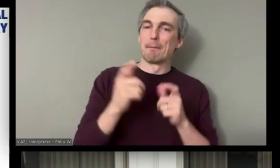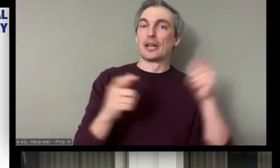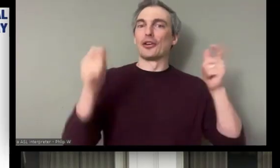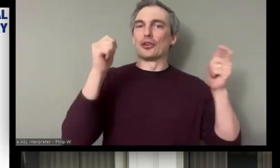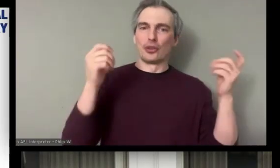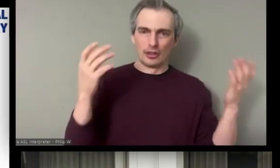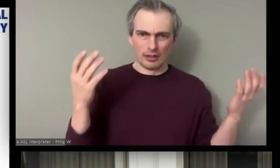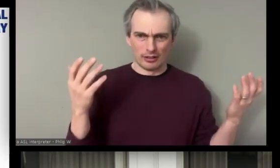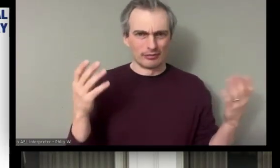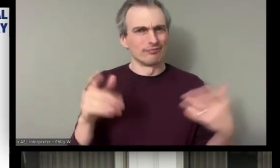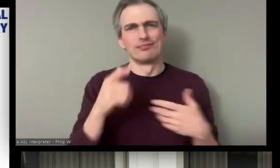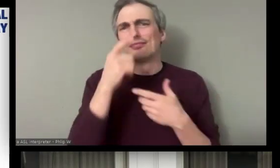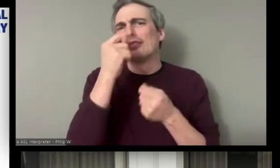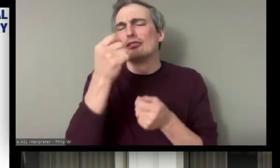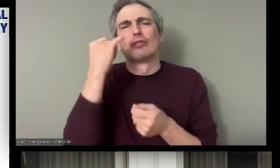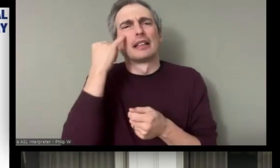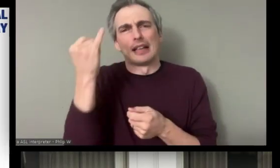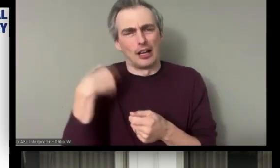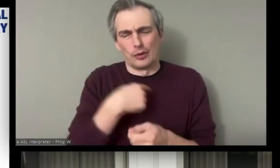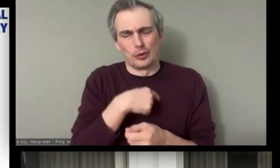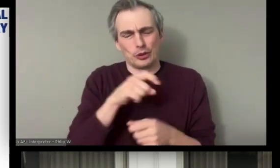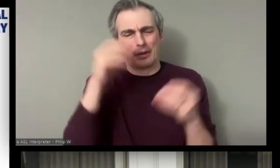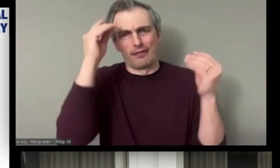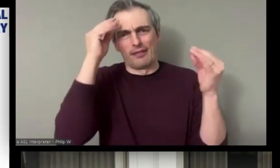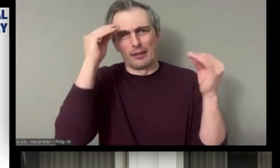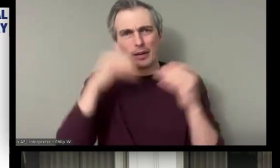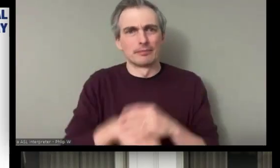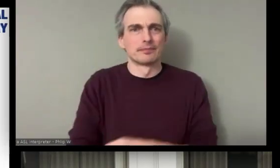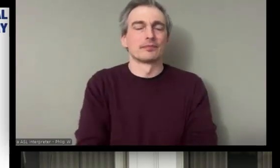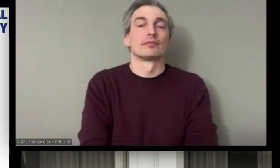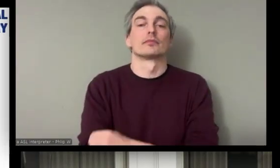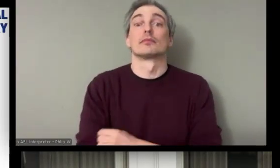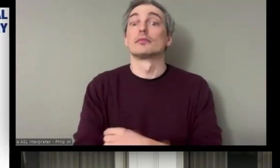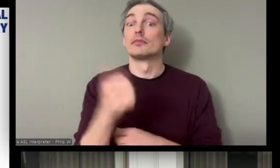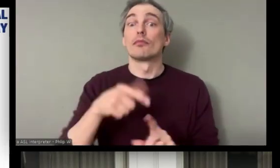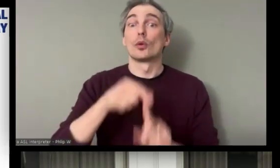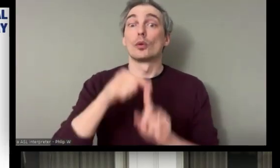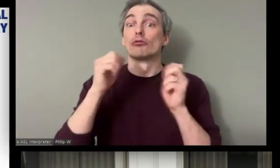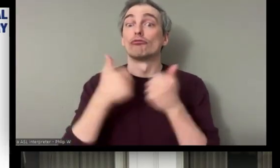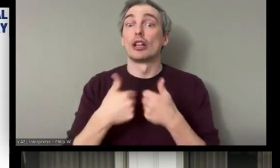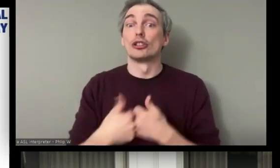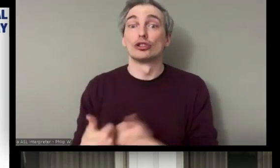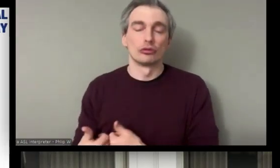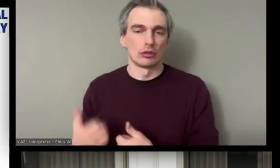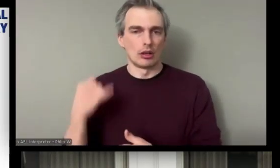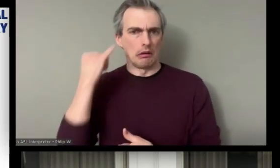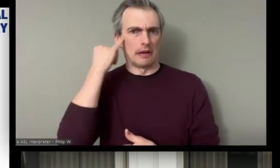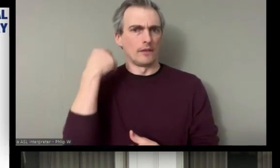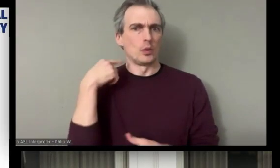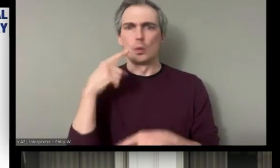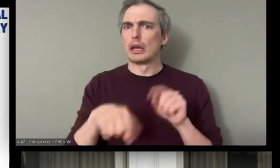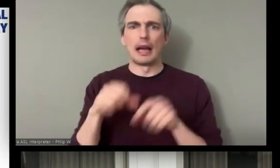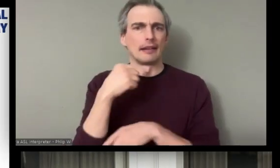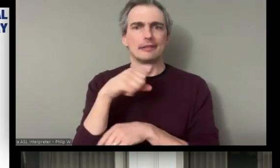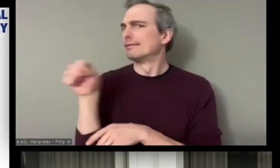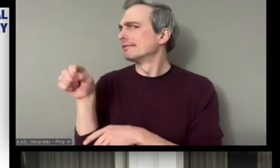Other unique challenges -- so I think we talked about these. What if you can't rotate your head? What if you can't use your left or right hand? Your thumb?